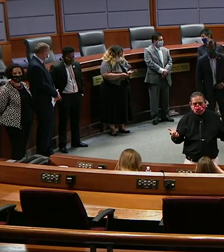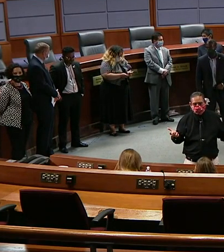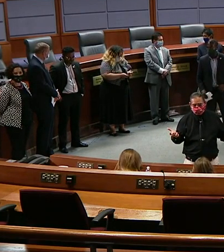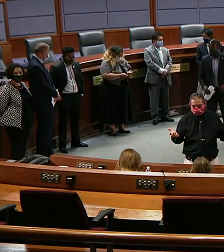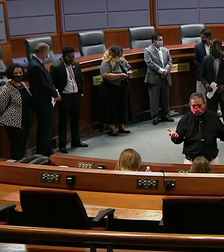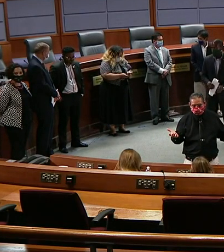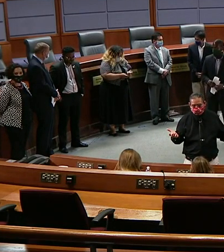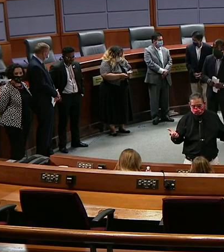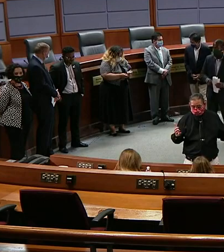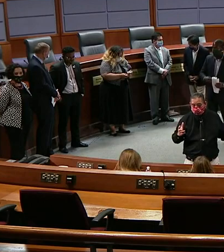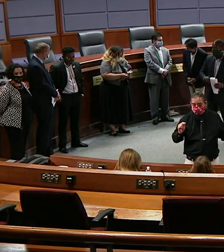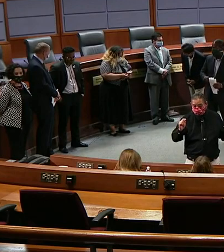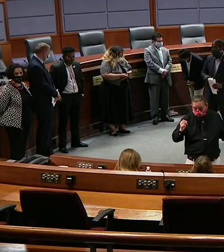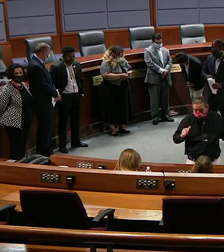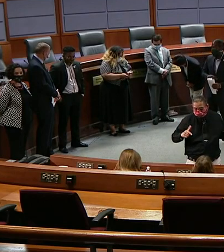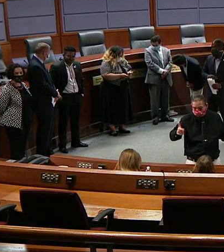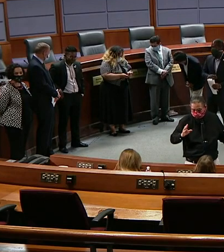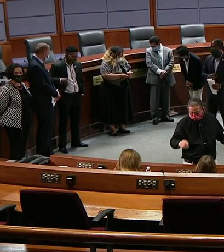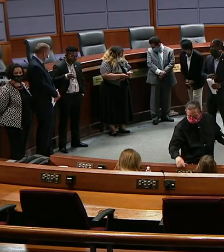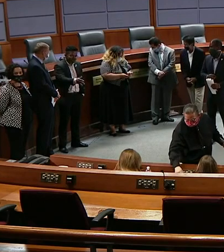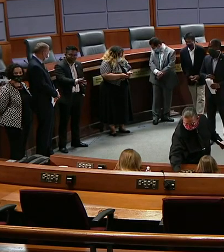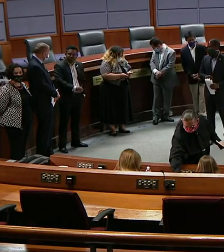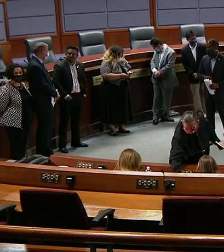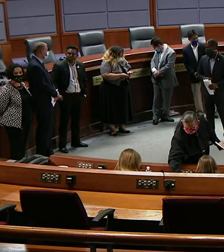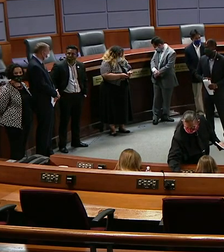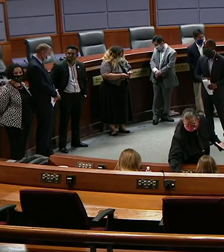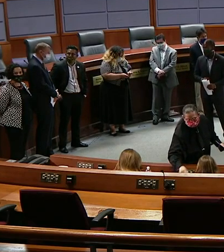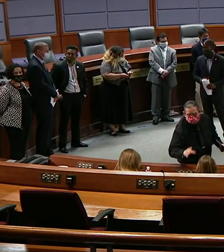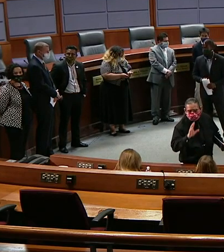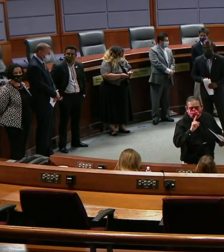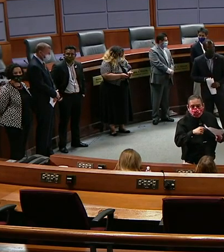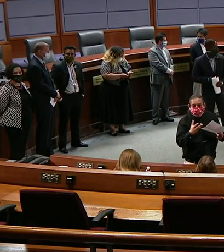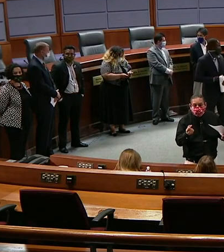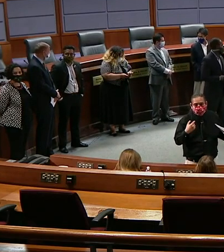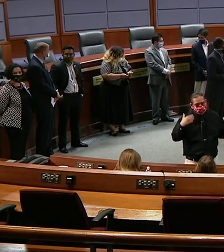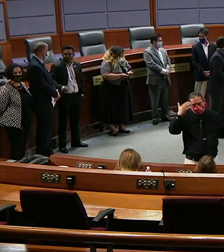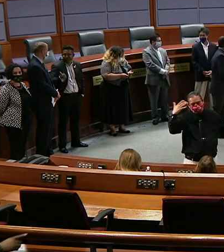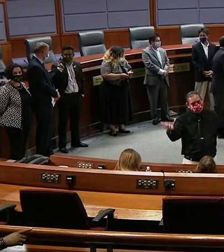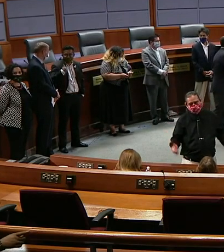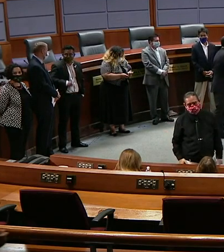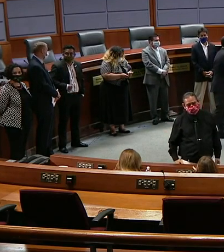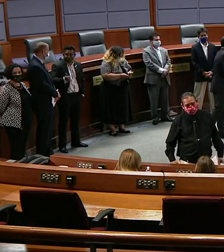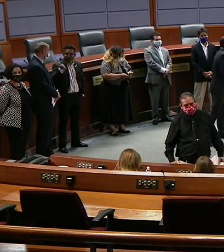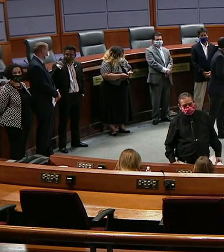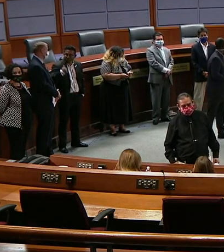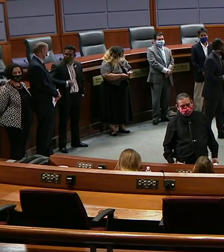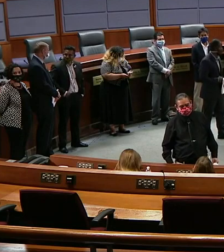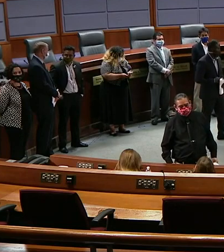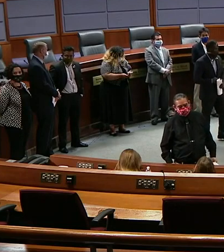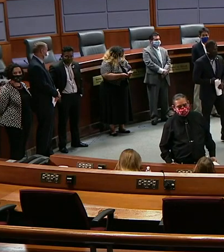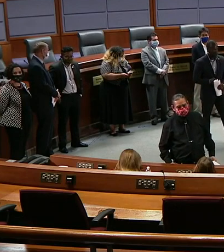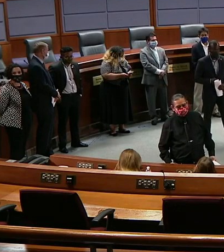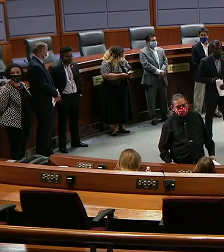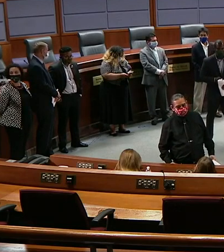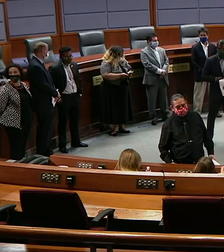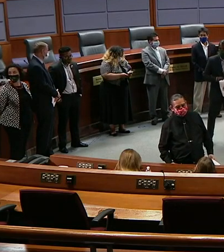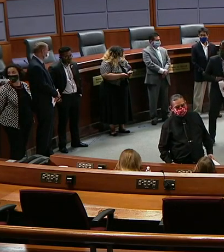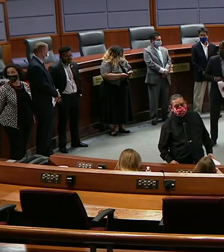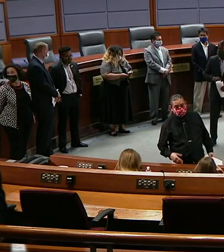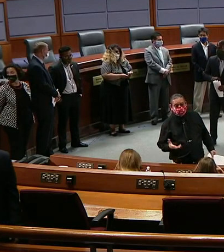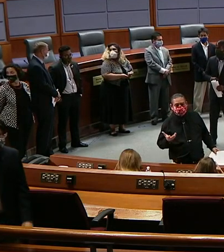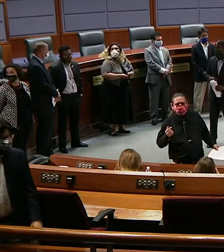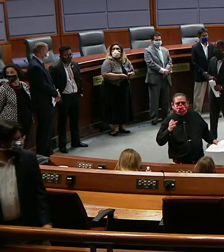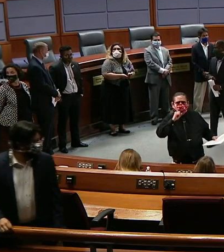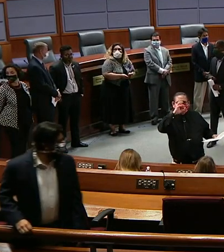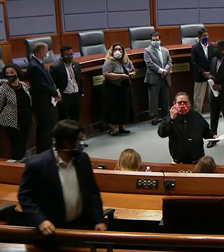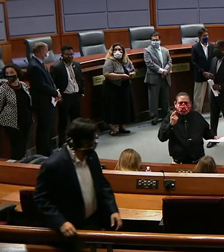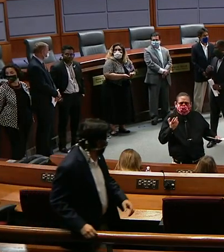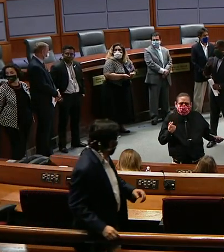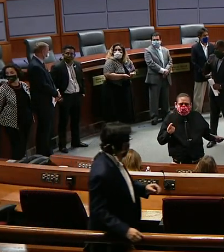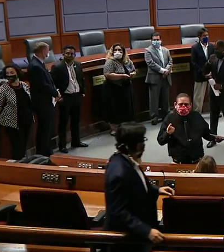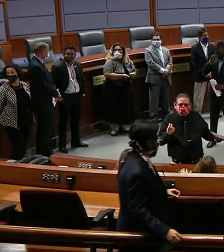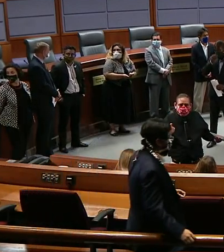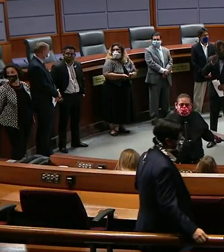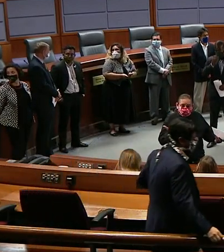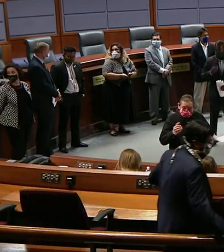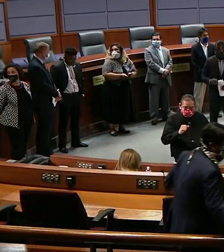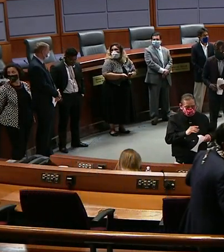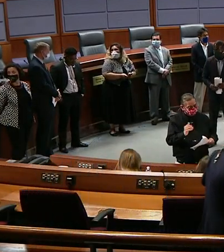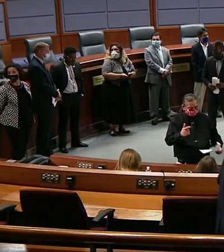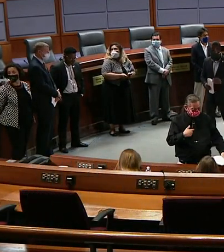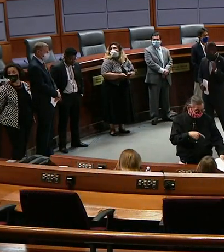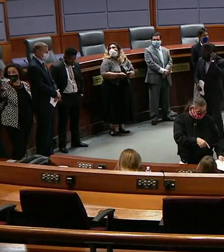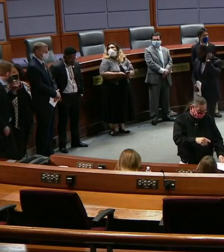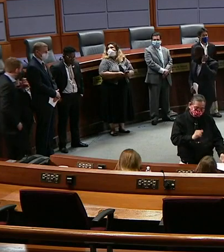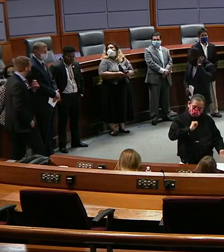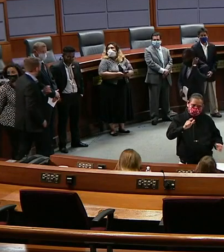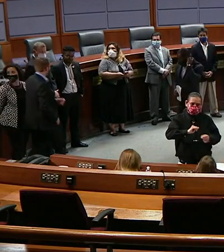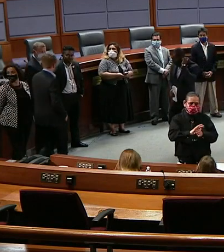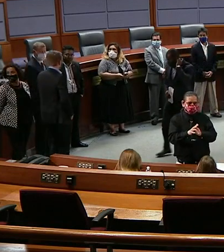RALPH AND HOW TO HAVE A GREAT